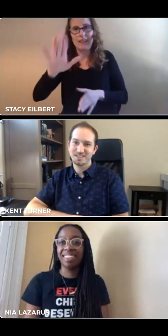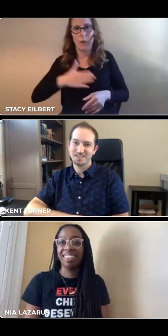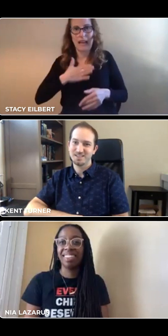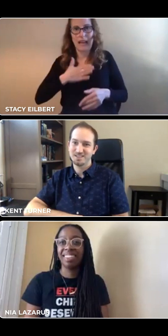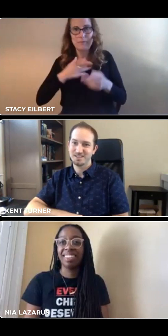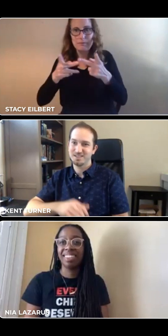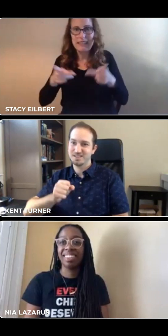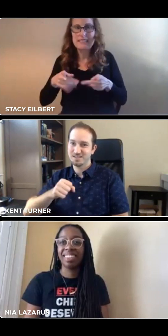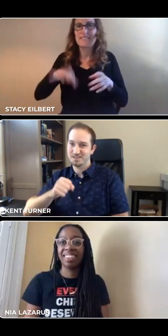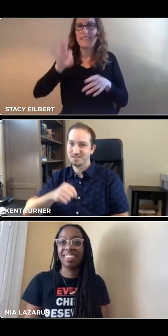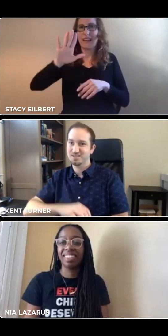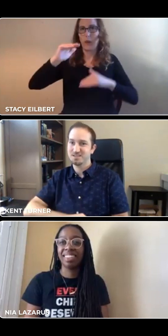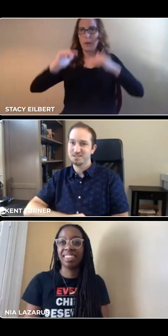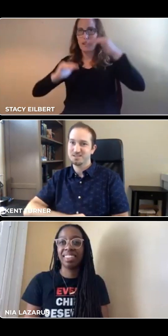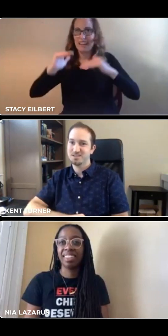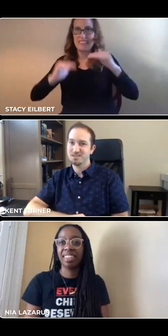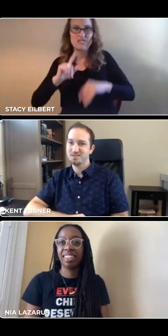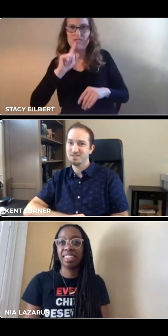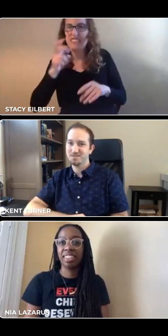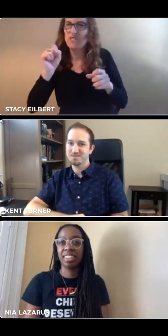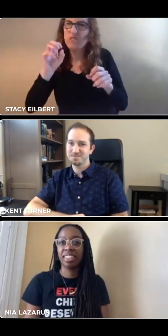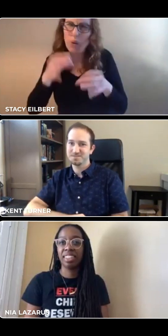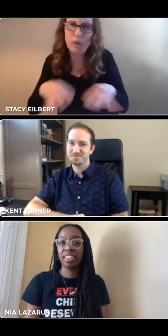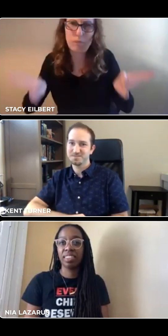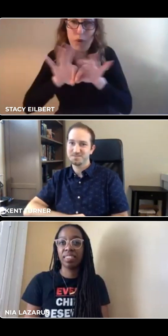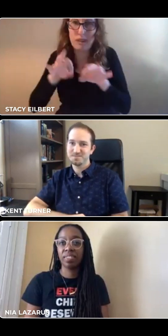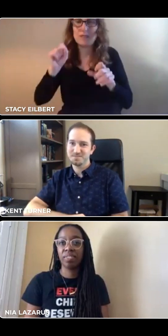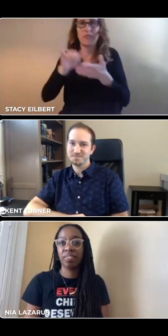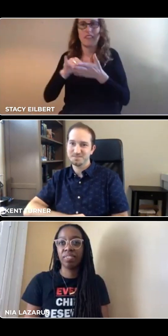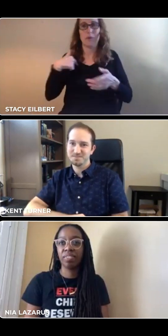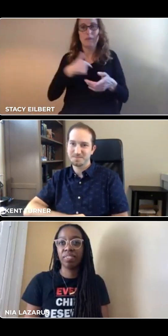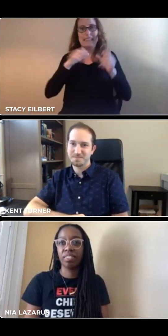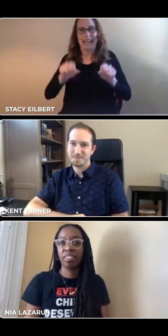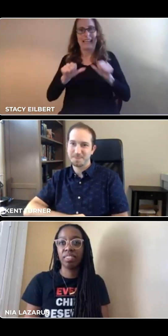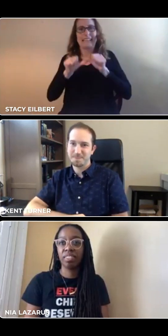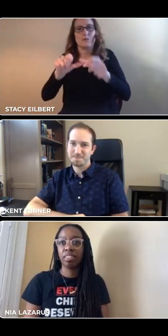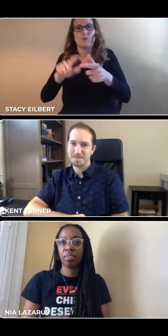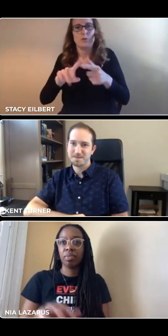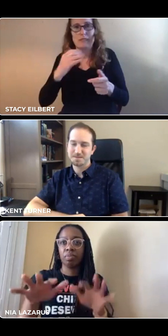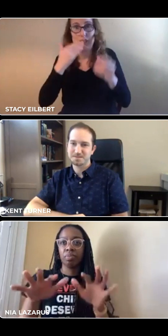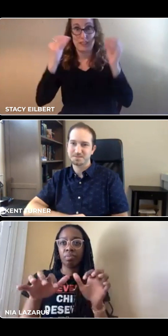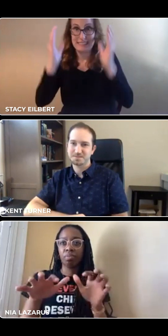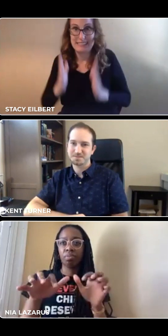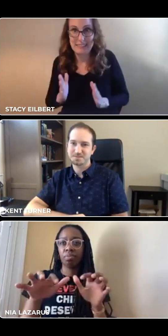my personal life is interrupting my work life. It's so important to find that balance, to